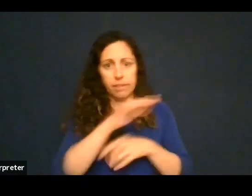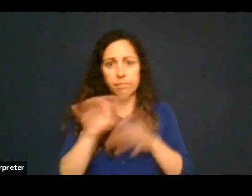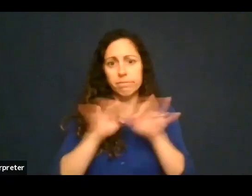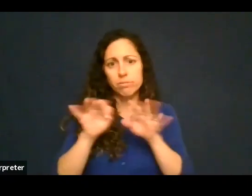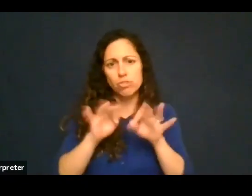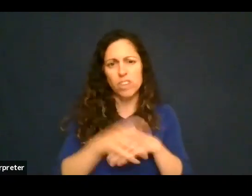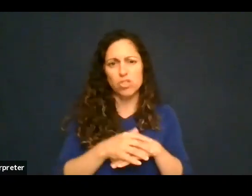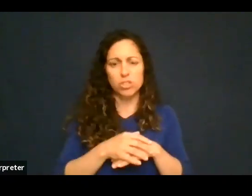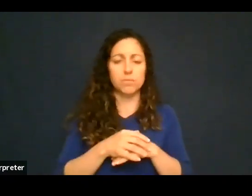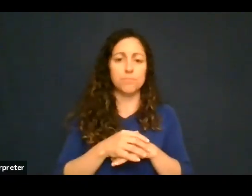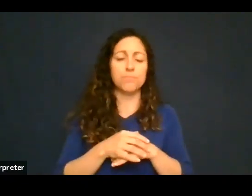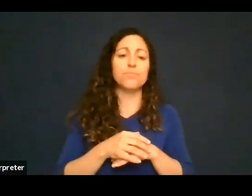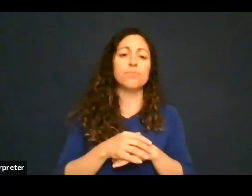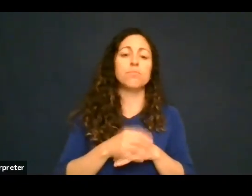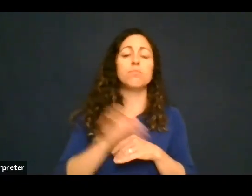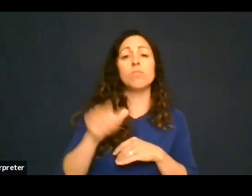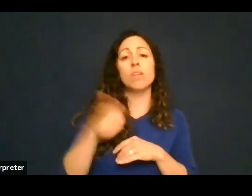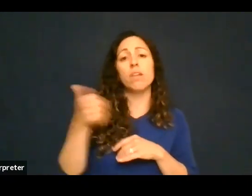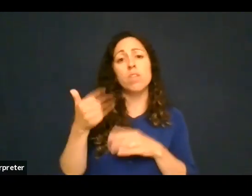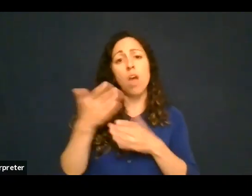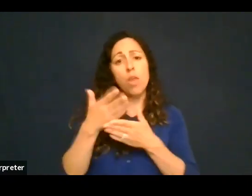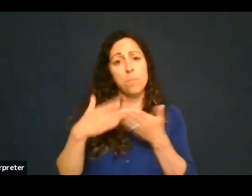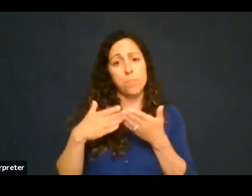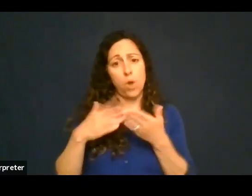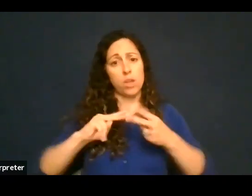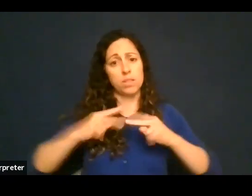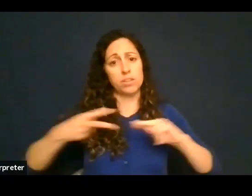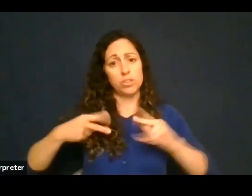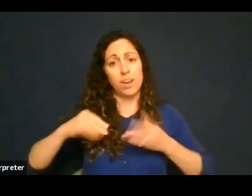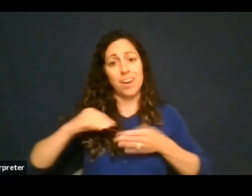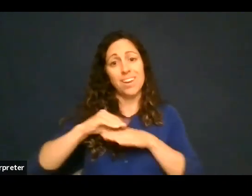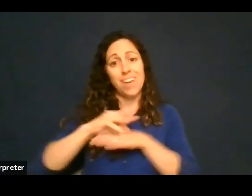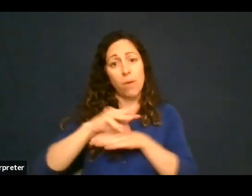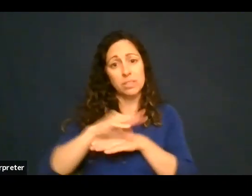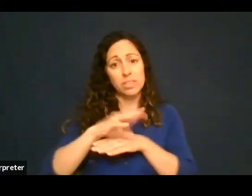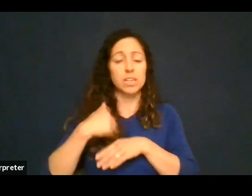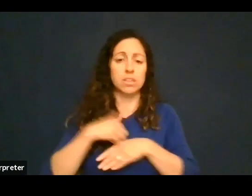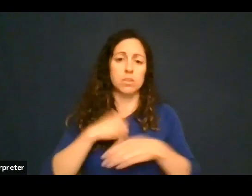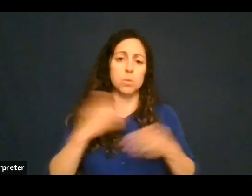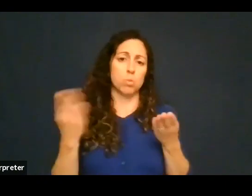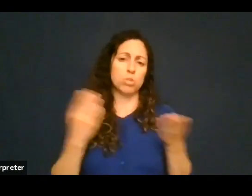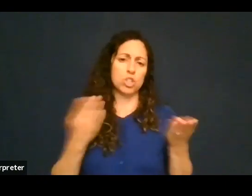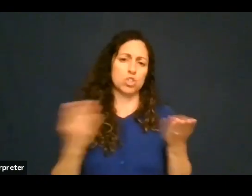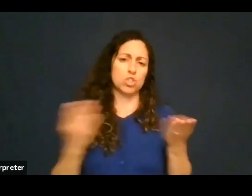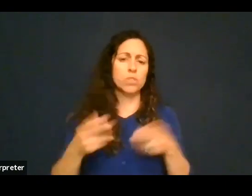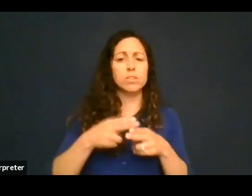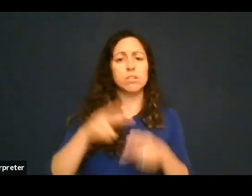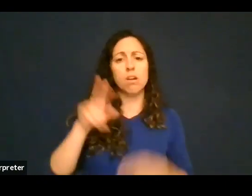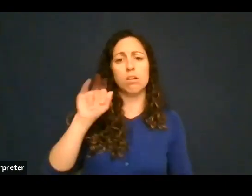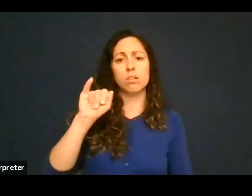the service that we have used, which is a company called InformedDNA, do genetic counseling over the phone.